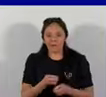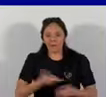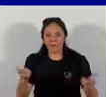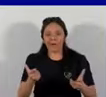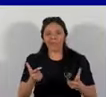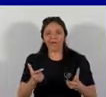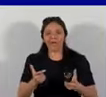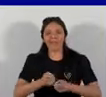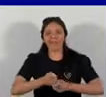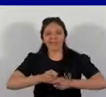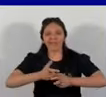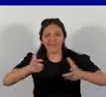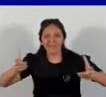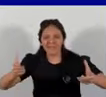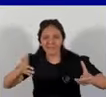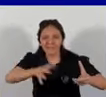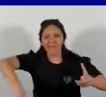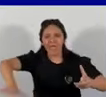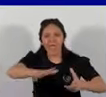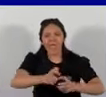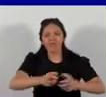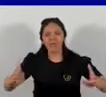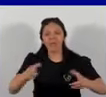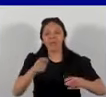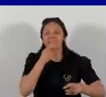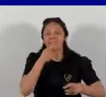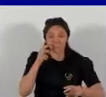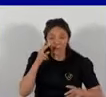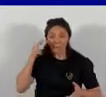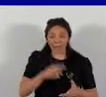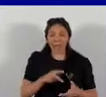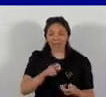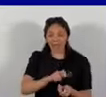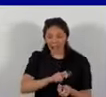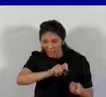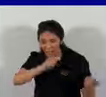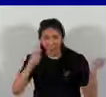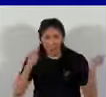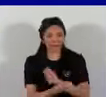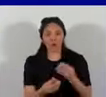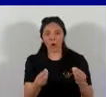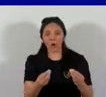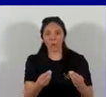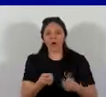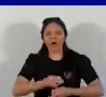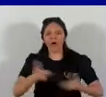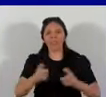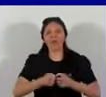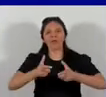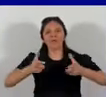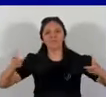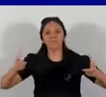That will generate much more growth If you count the structural reforms, there will be more growth